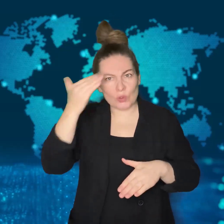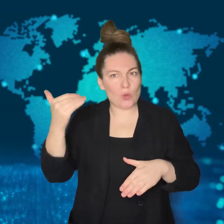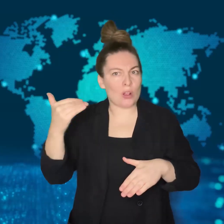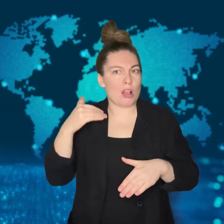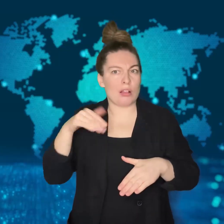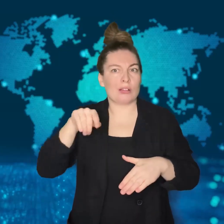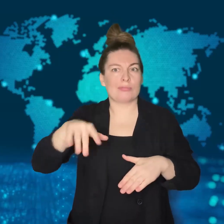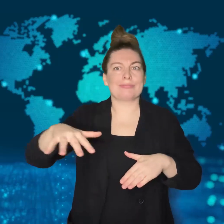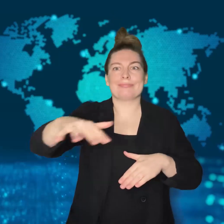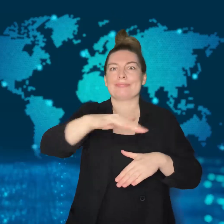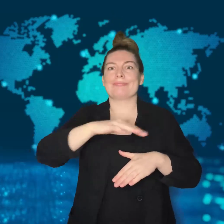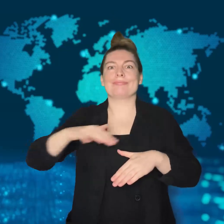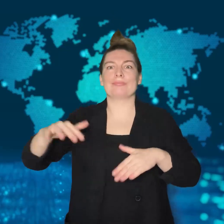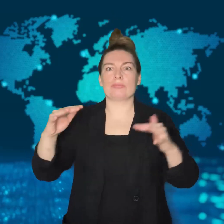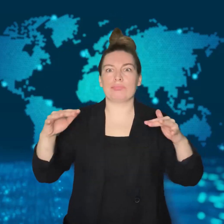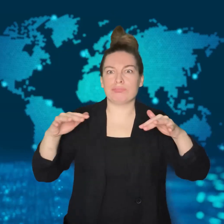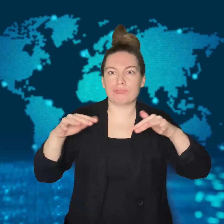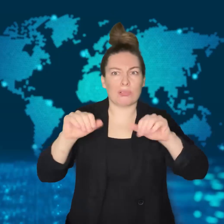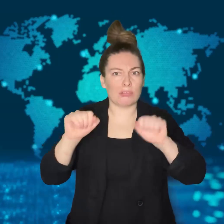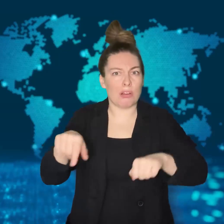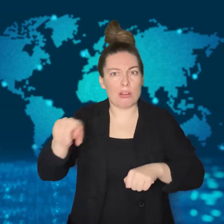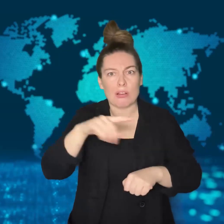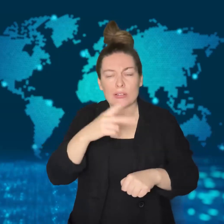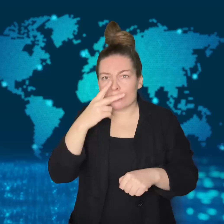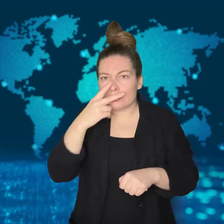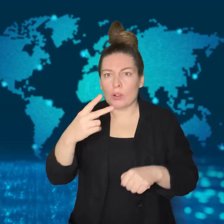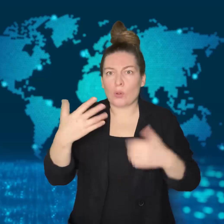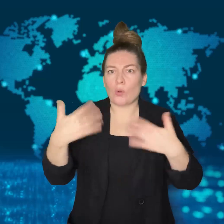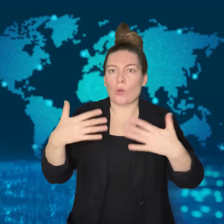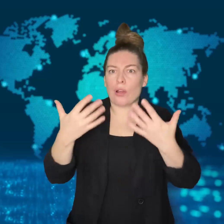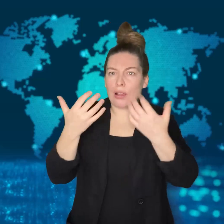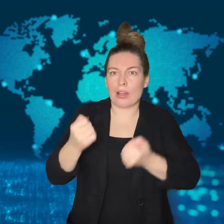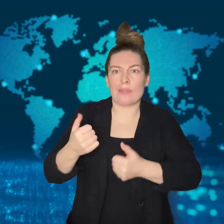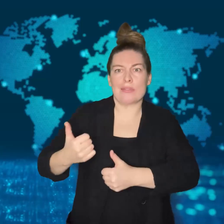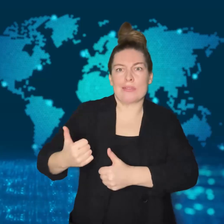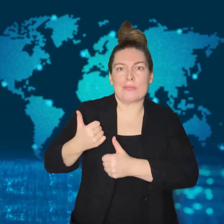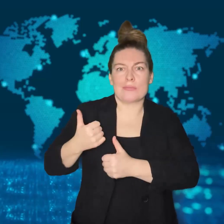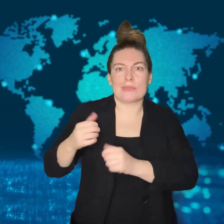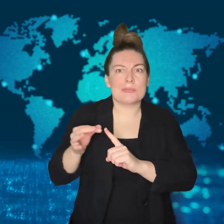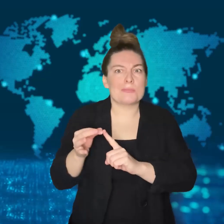Following his declaration, special forces troops could be seen